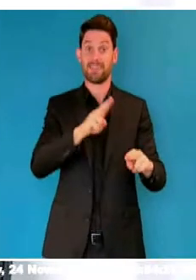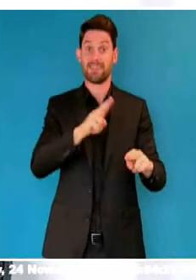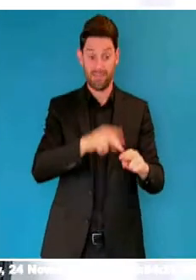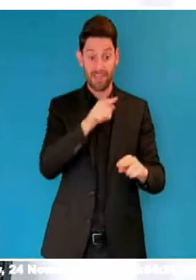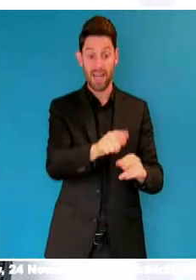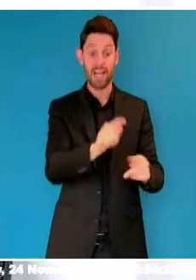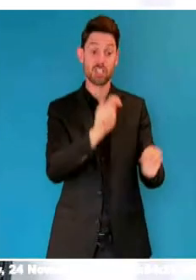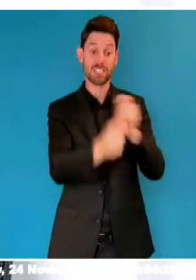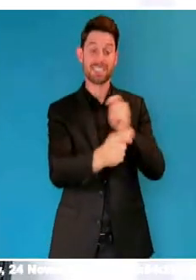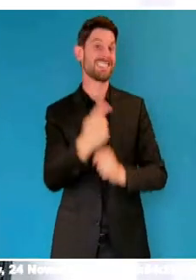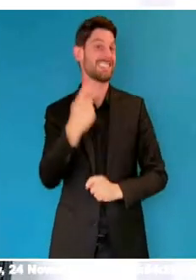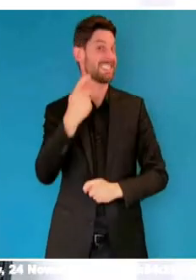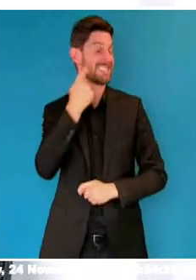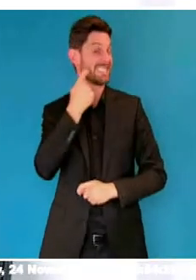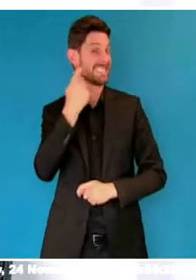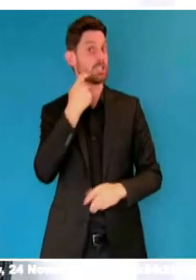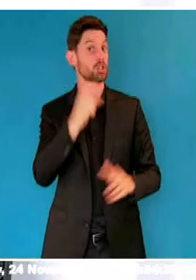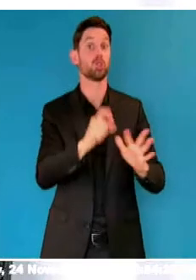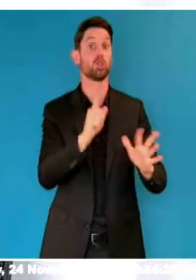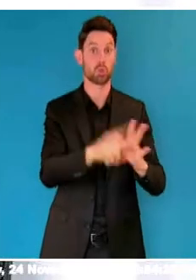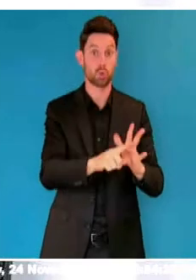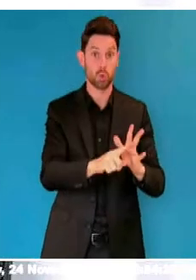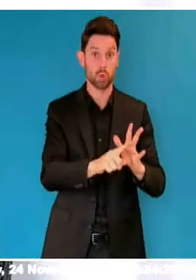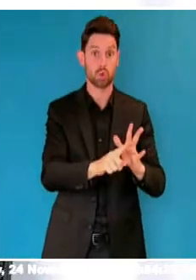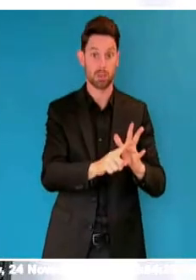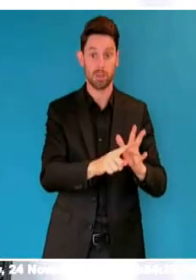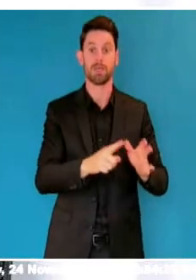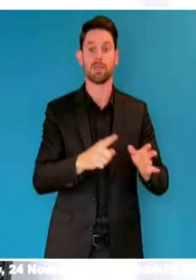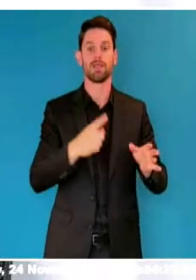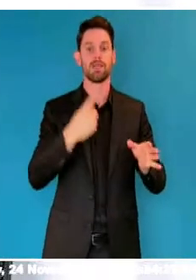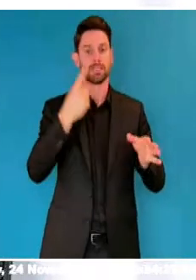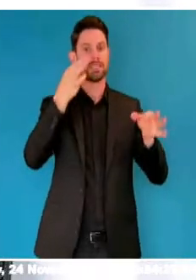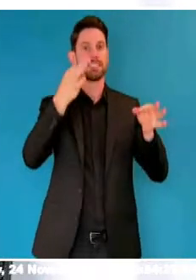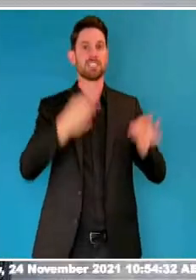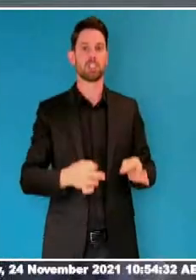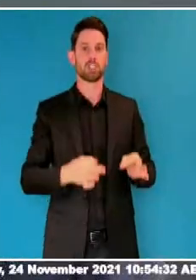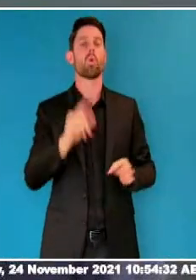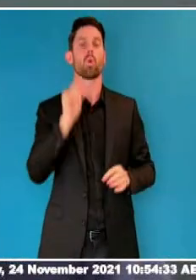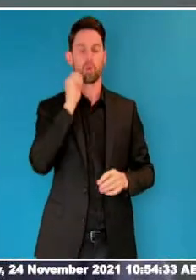implemented, a decision will be made to approve the adjustment?